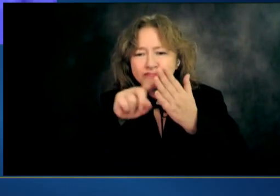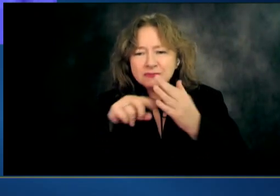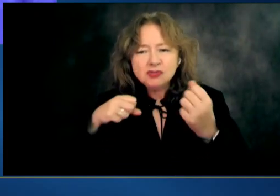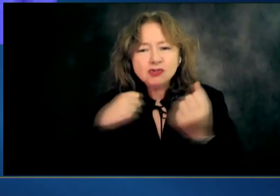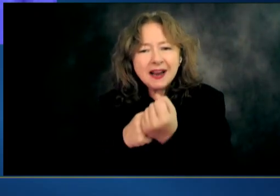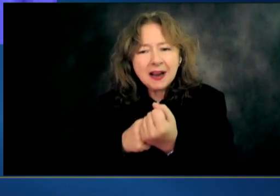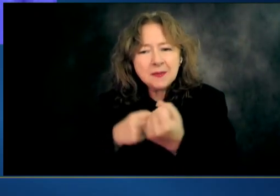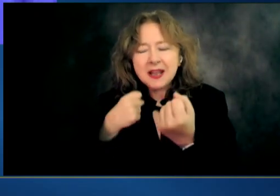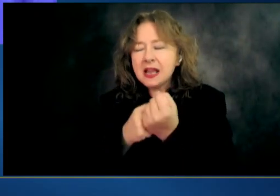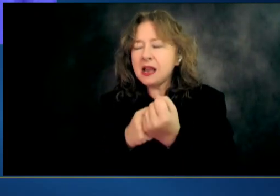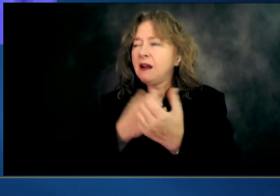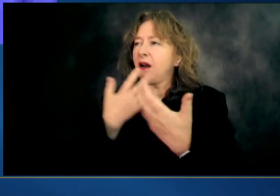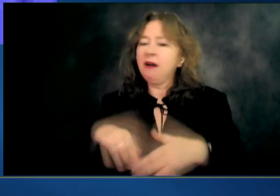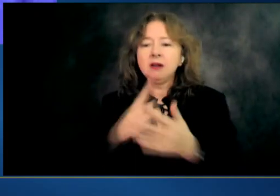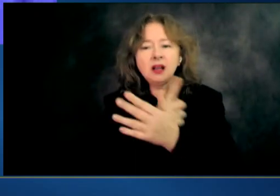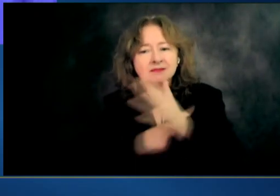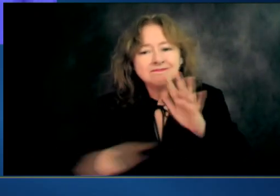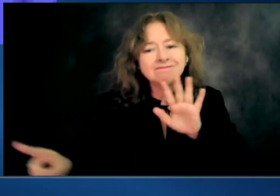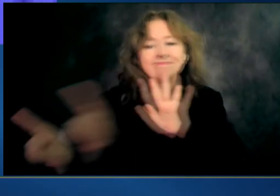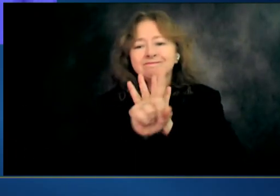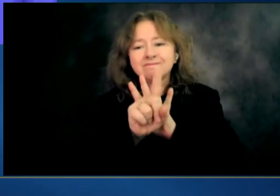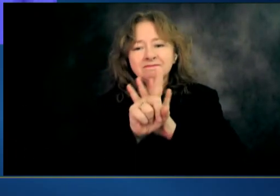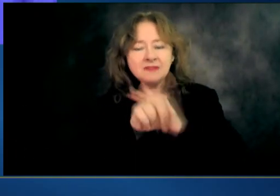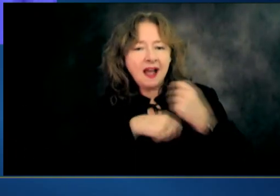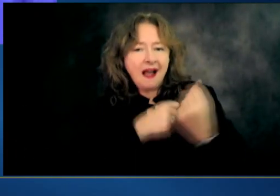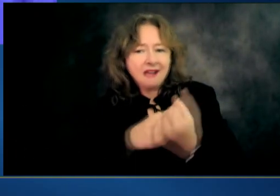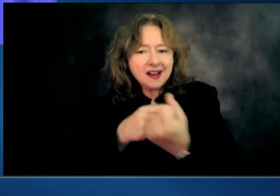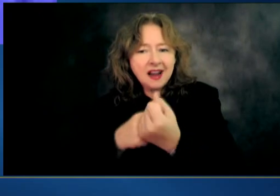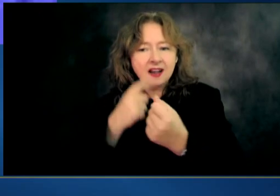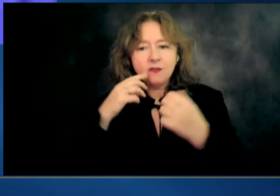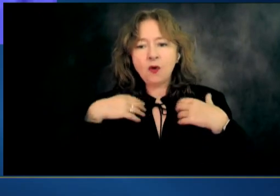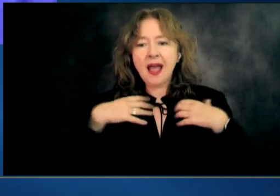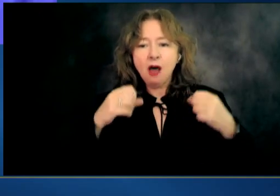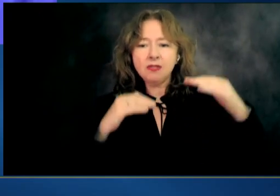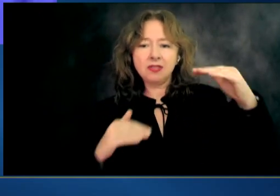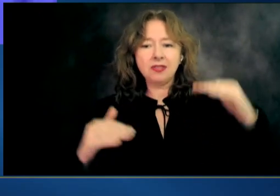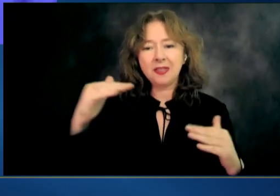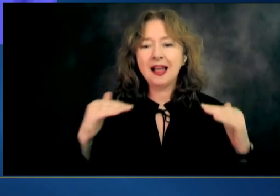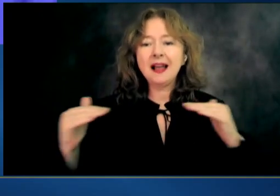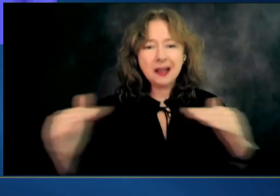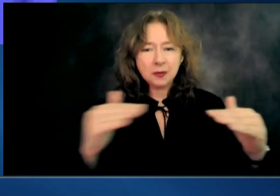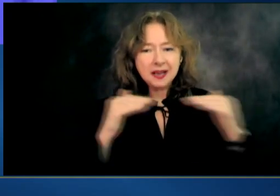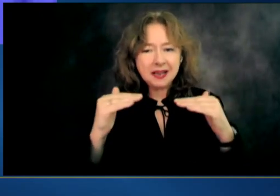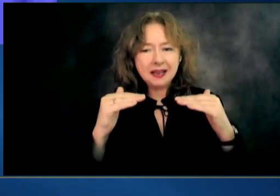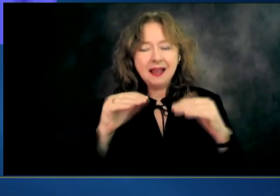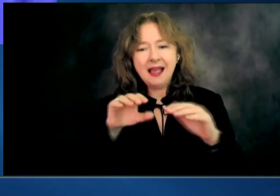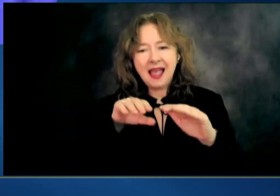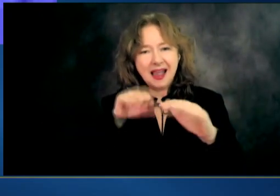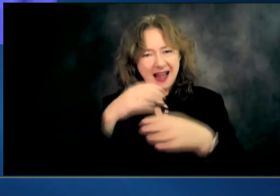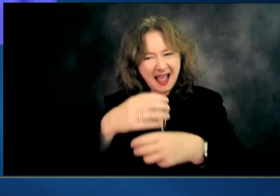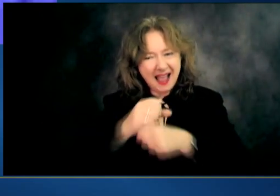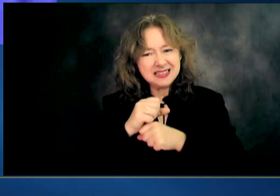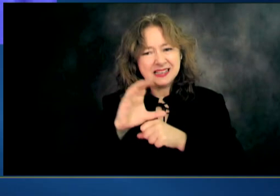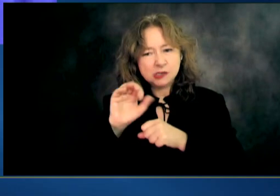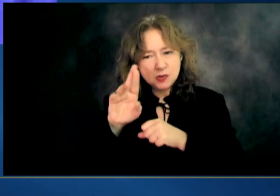forefront of advocating for health equity and access to care for all Americans. Secretary